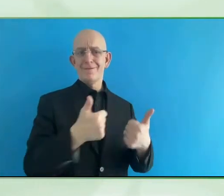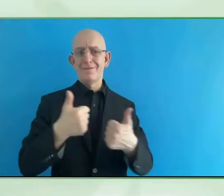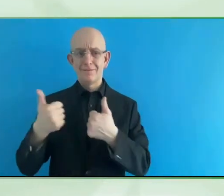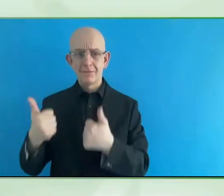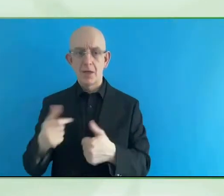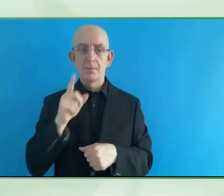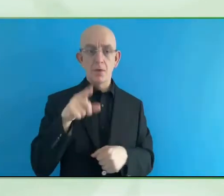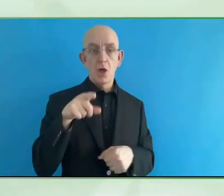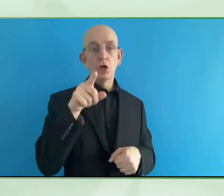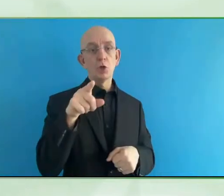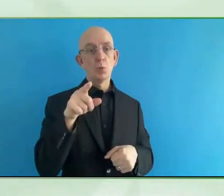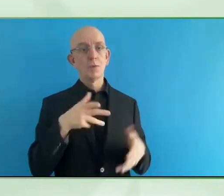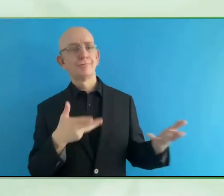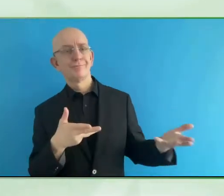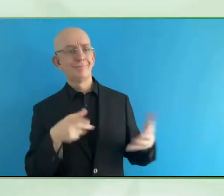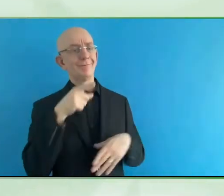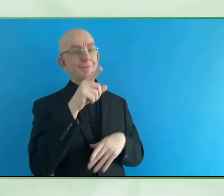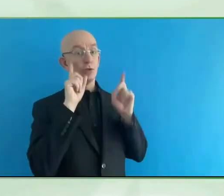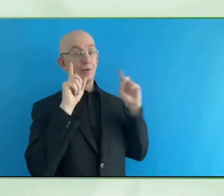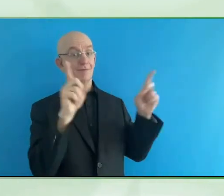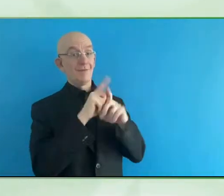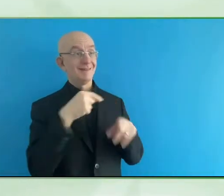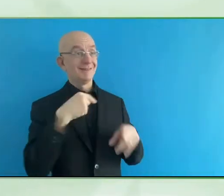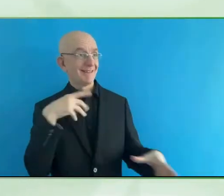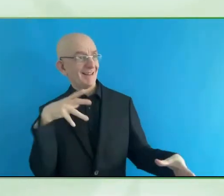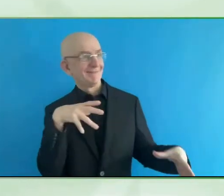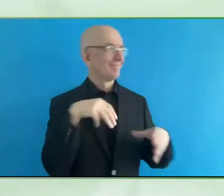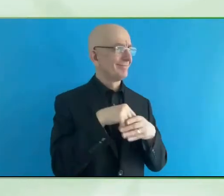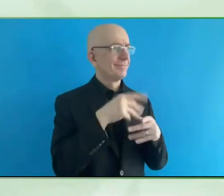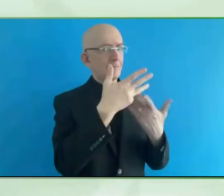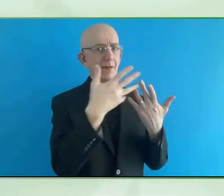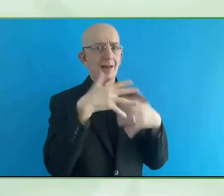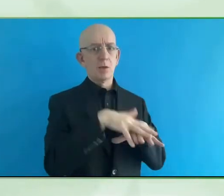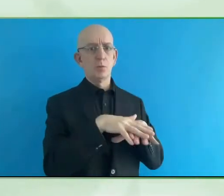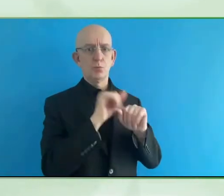First of all, I need universities to be on board.